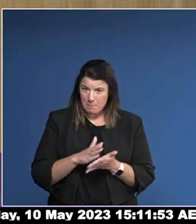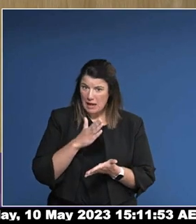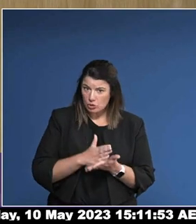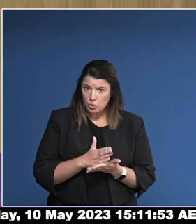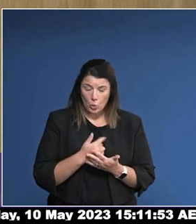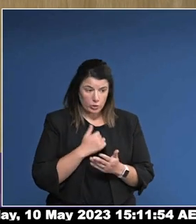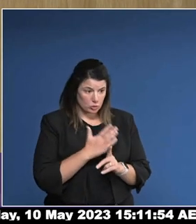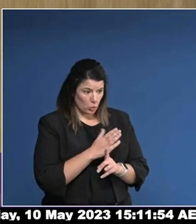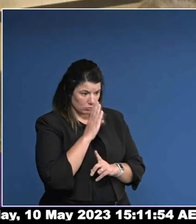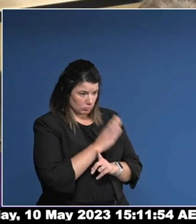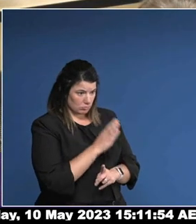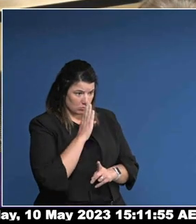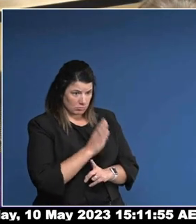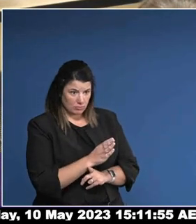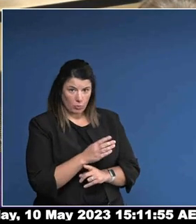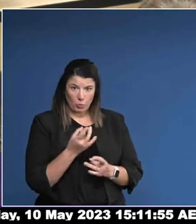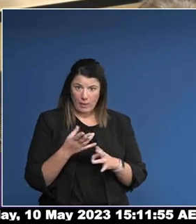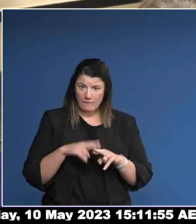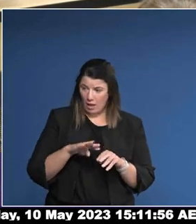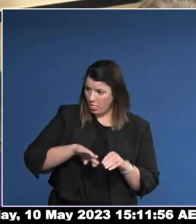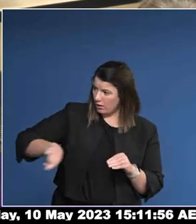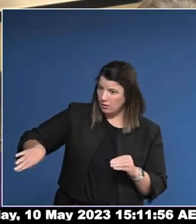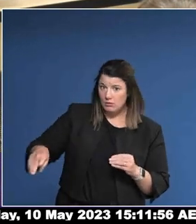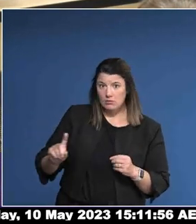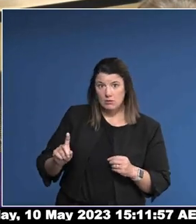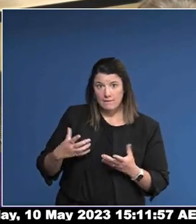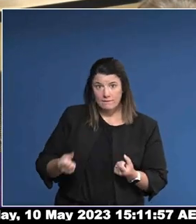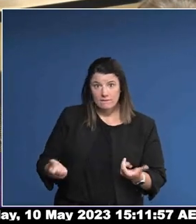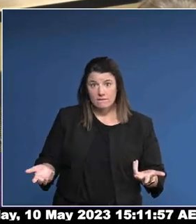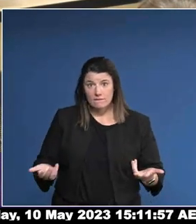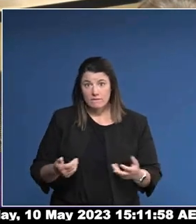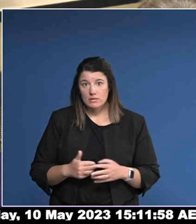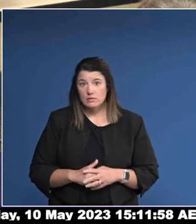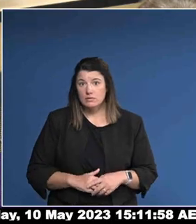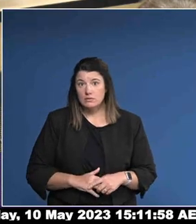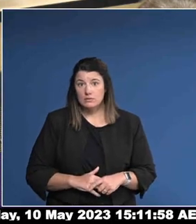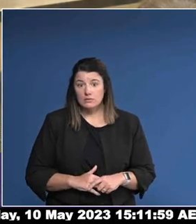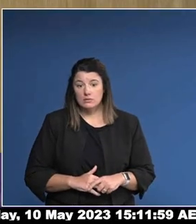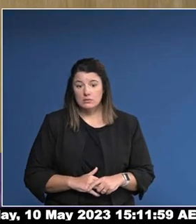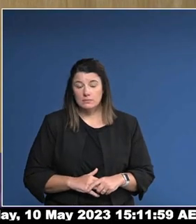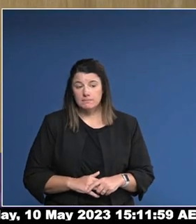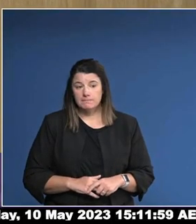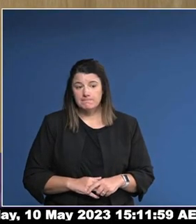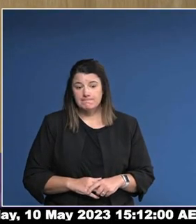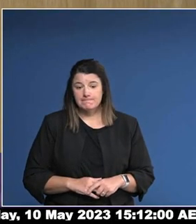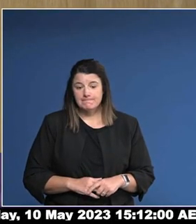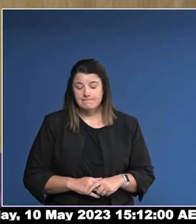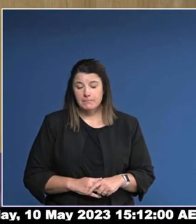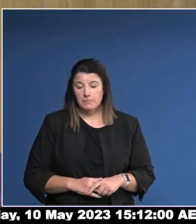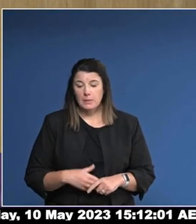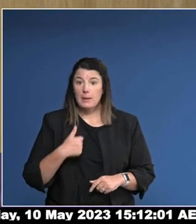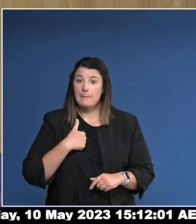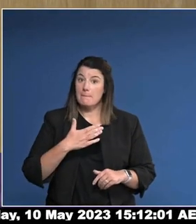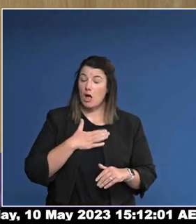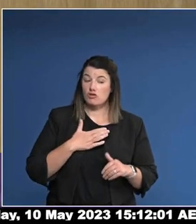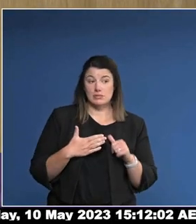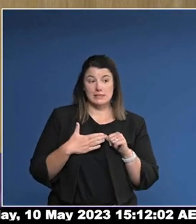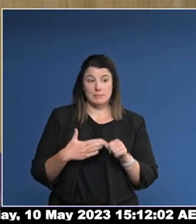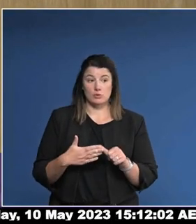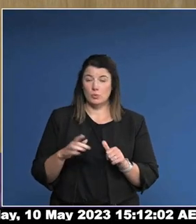Paul Barrett? MR TRACEY: My response to that would be, it would be unusual for